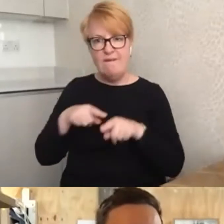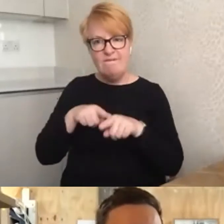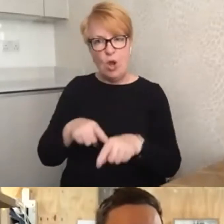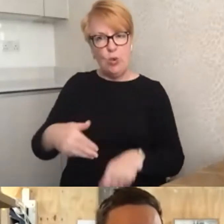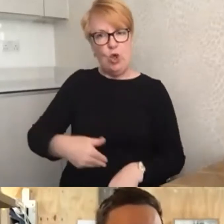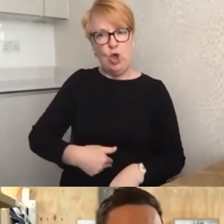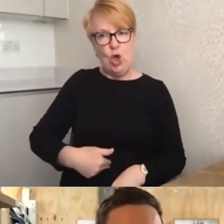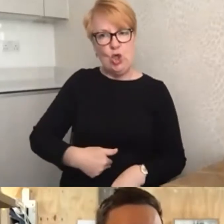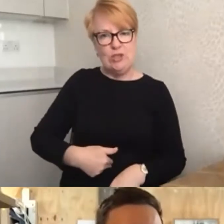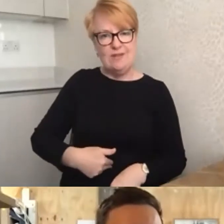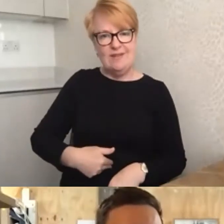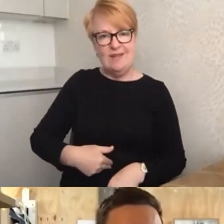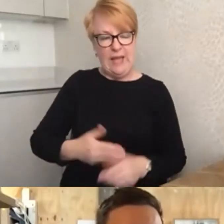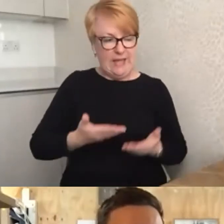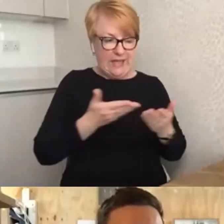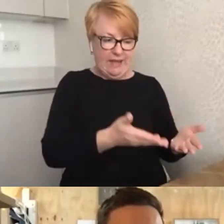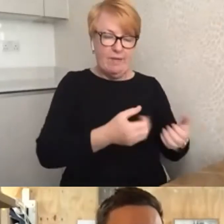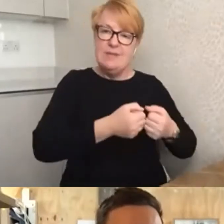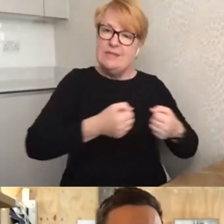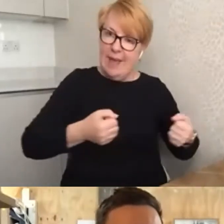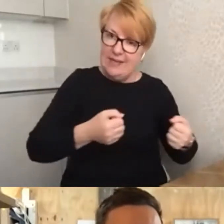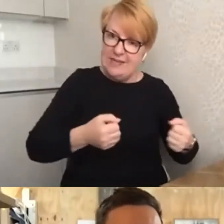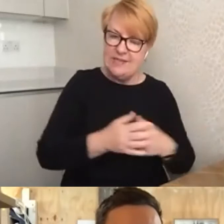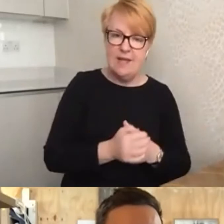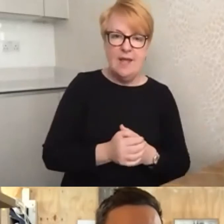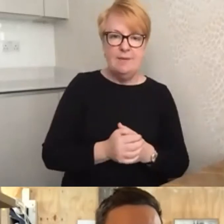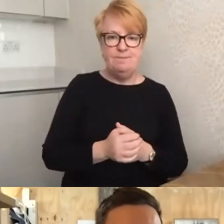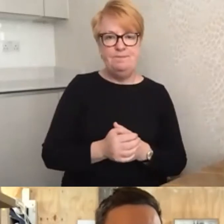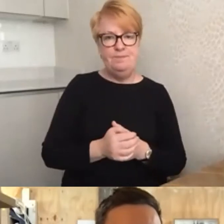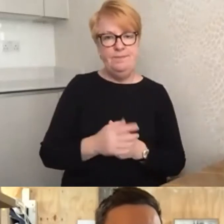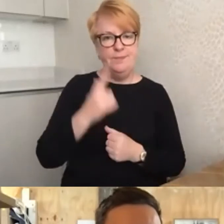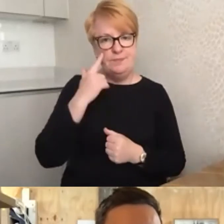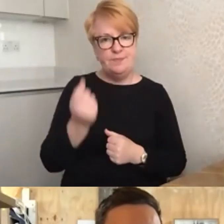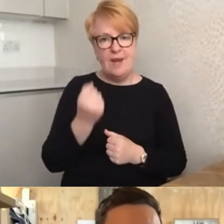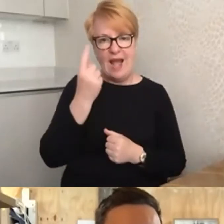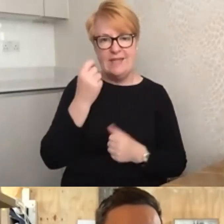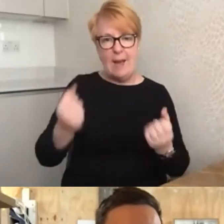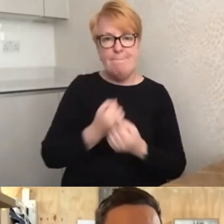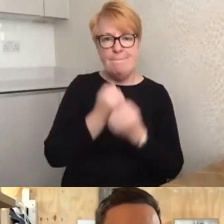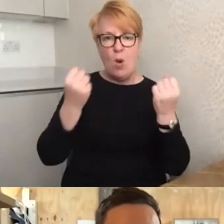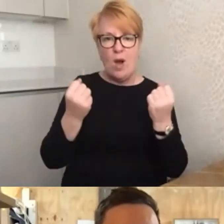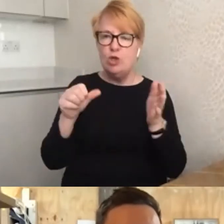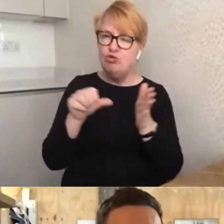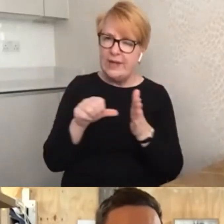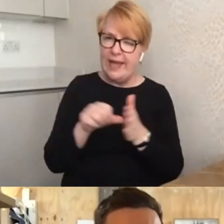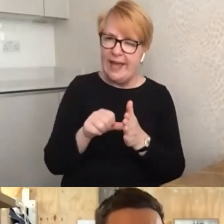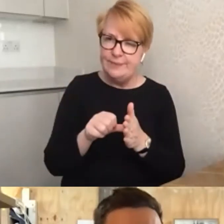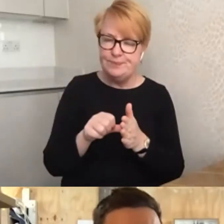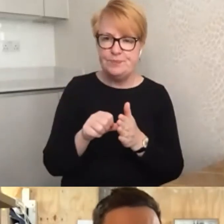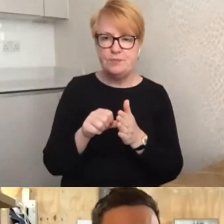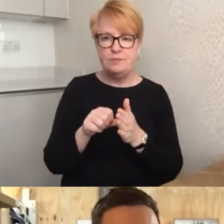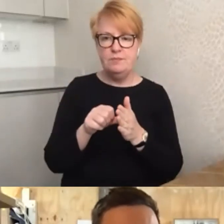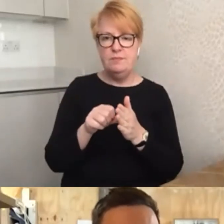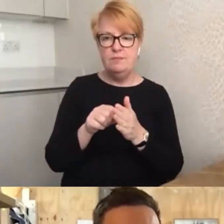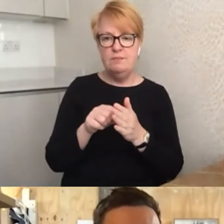So, I do find the idea of power. A tricky one, but maybe because we do work or have